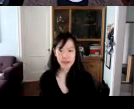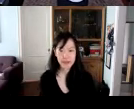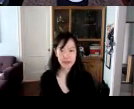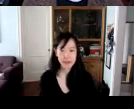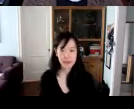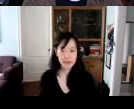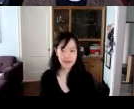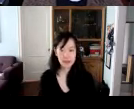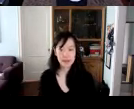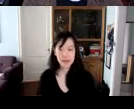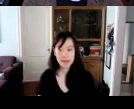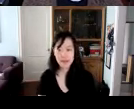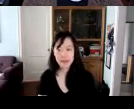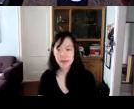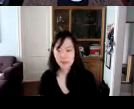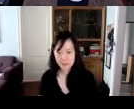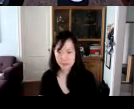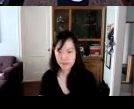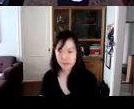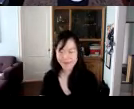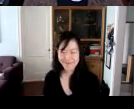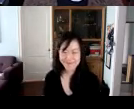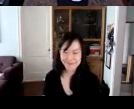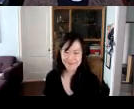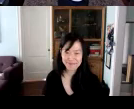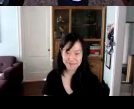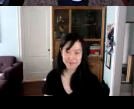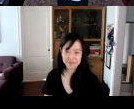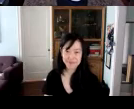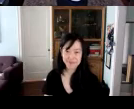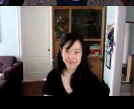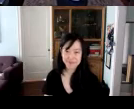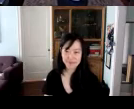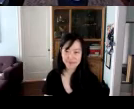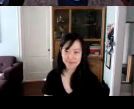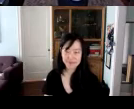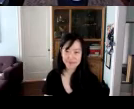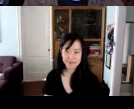or Arts Impact for Groups grant, please click on Manage my Organizational Grant.